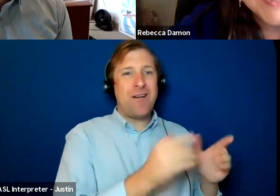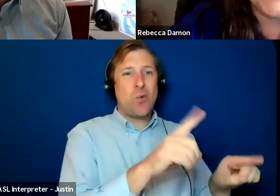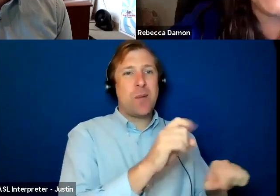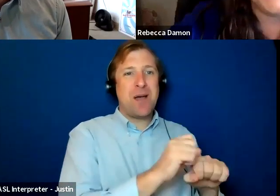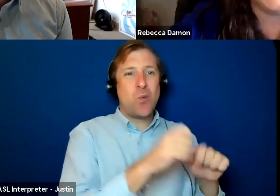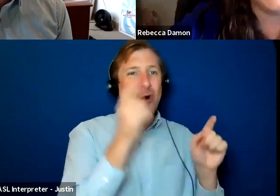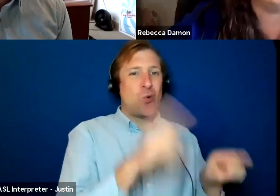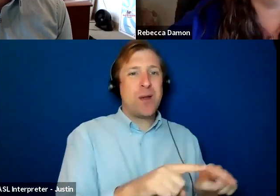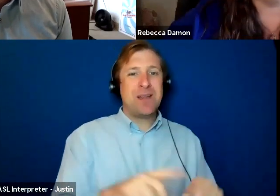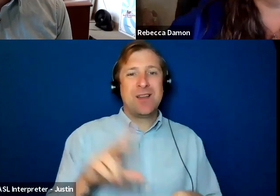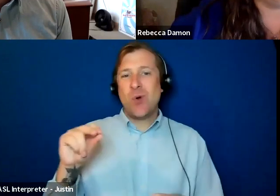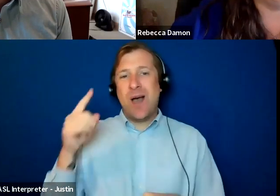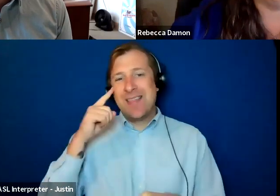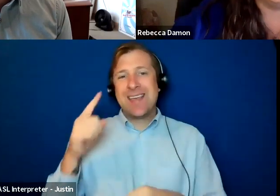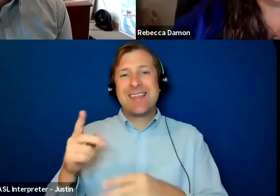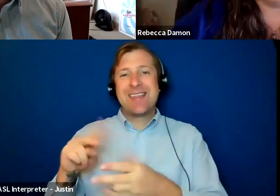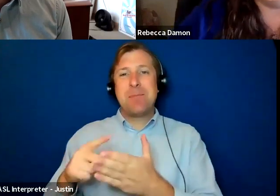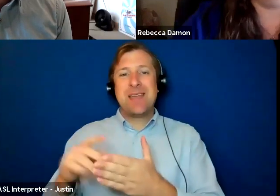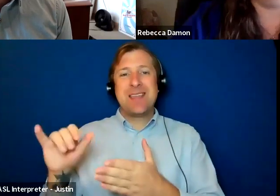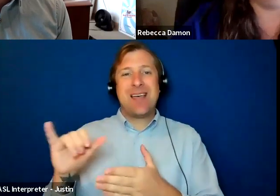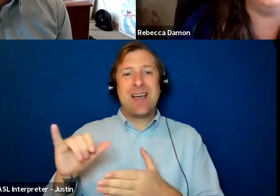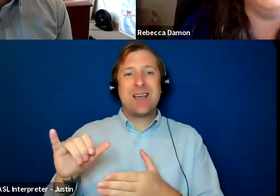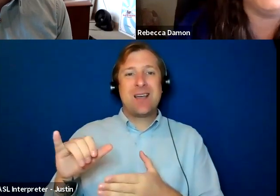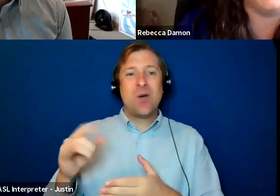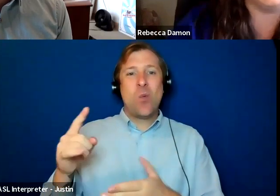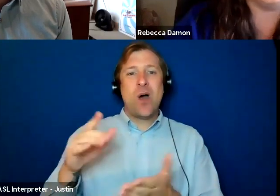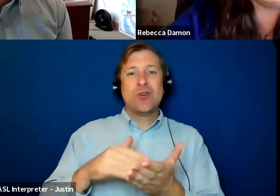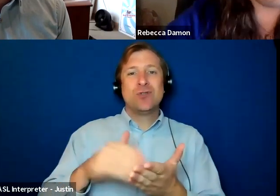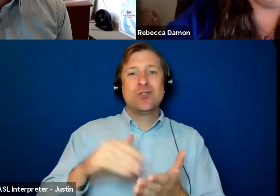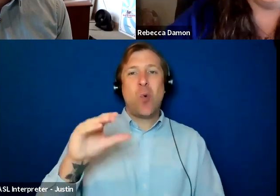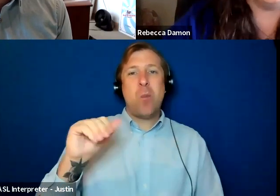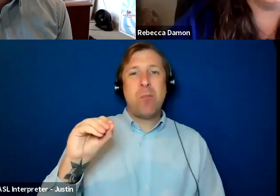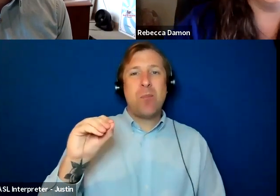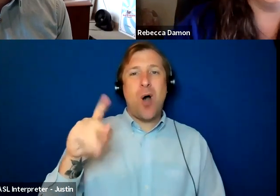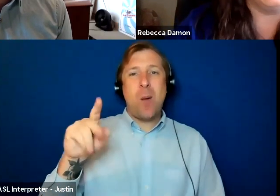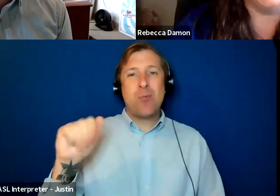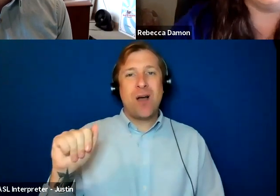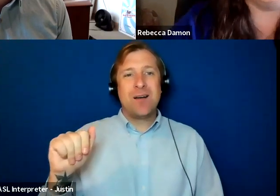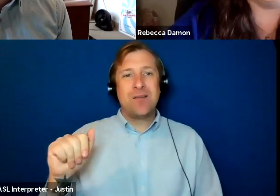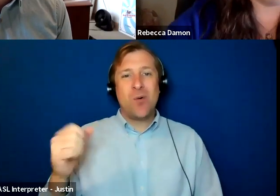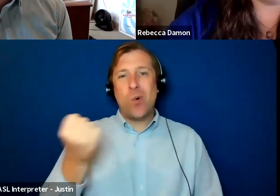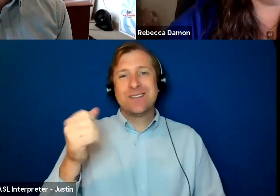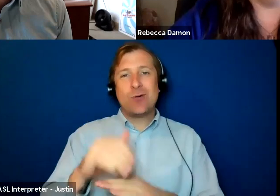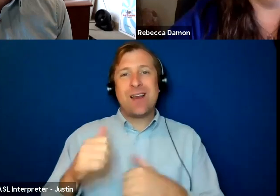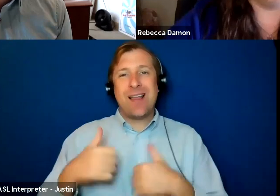No, I think they might be referring to a certain soap opera, there you go, or Saturday night live skit, either one.